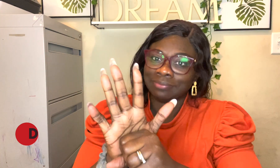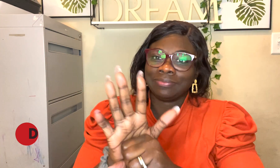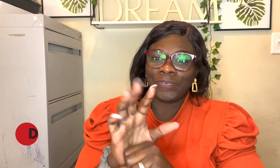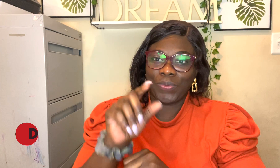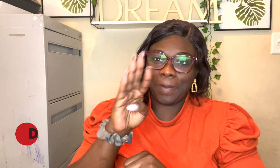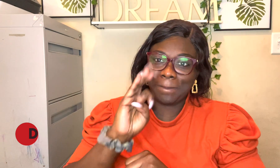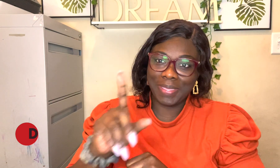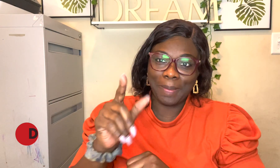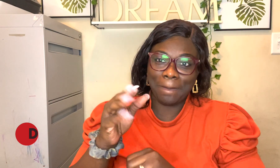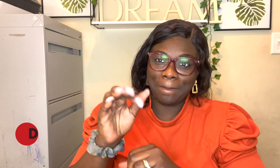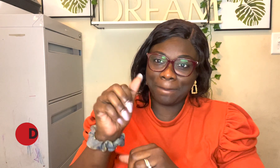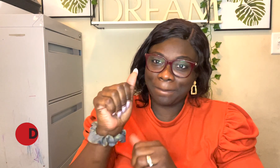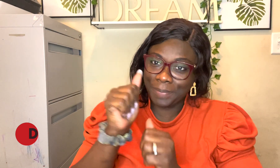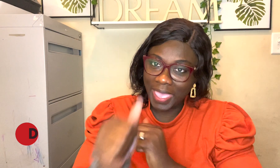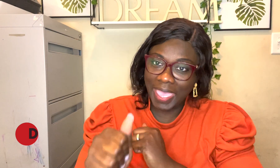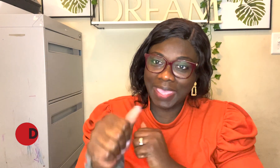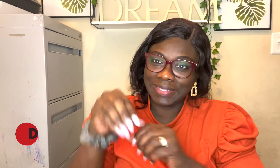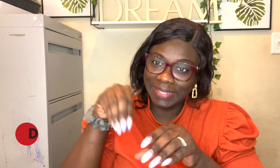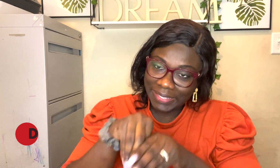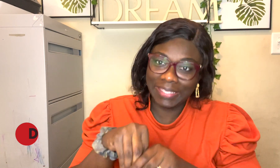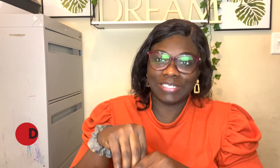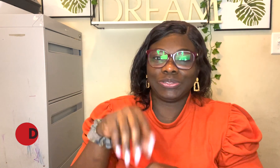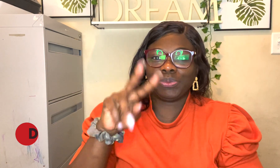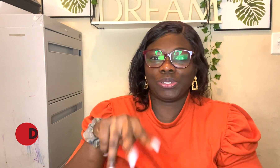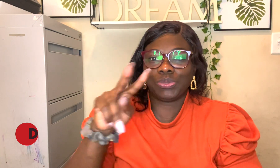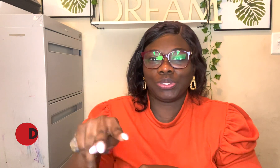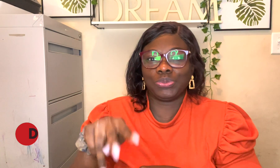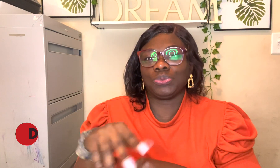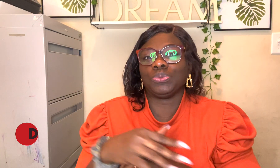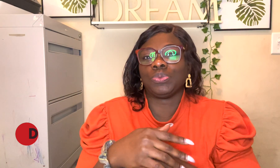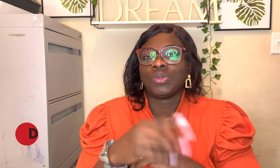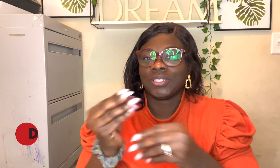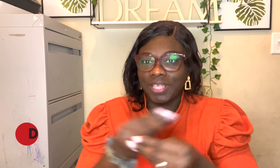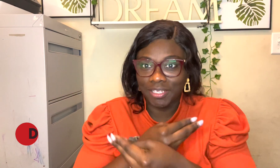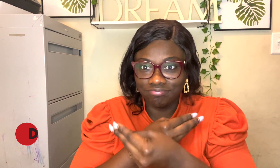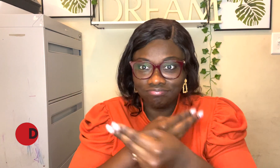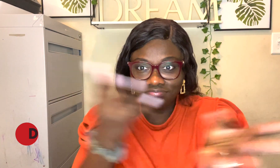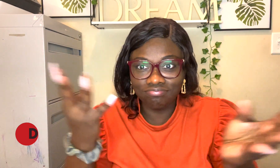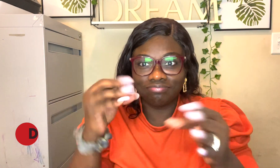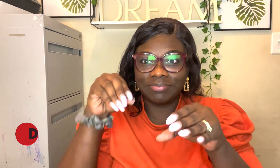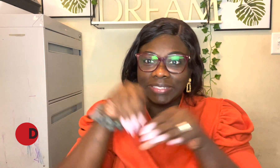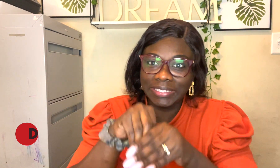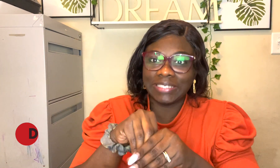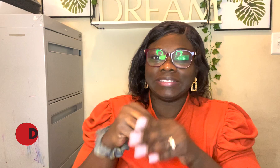Our goal was to get this bill passed in 2022 and have the funding